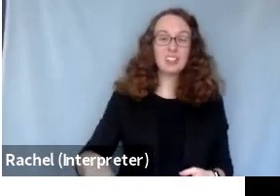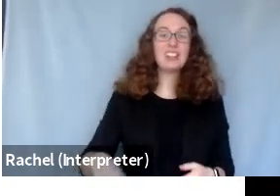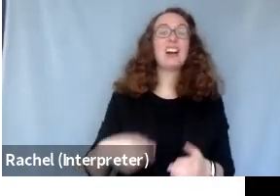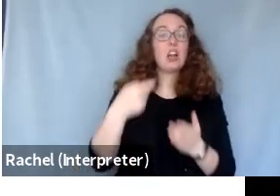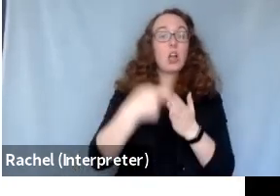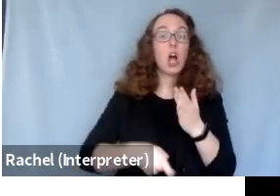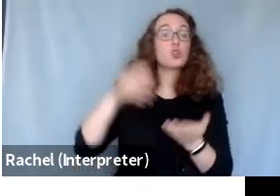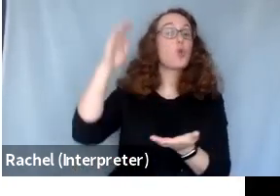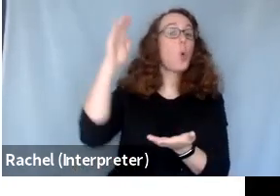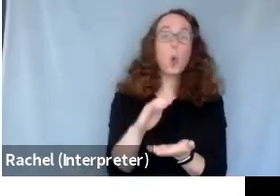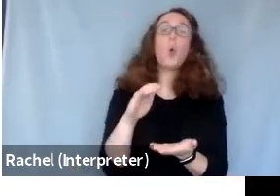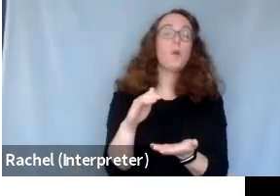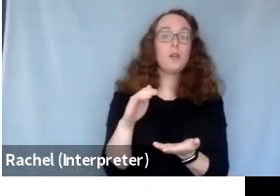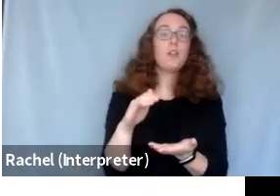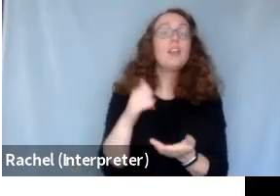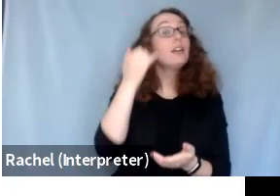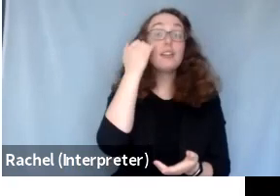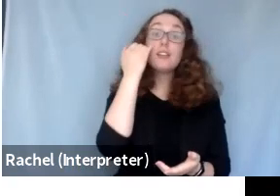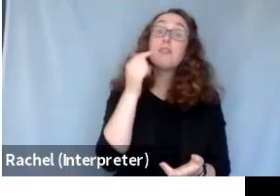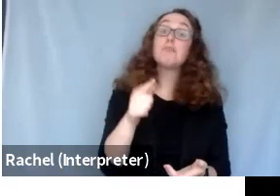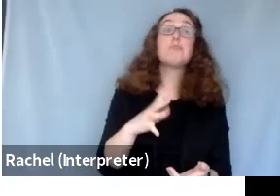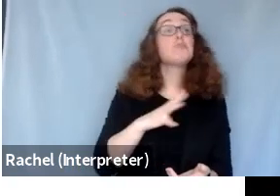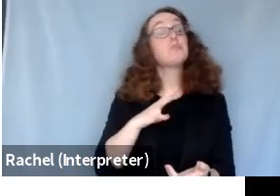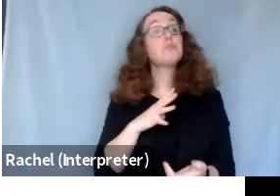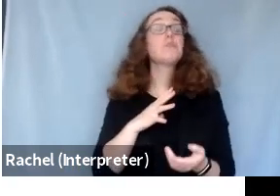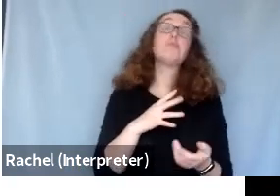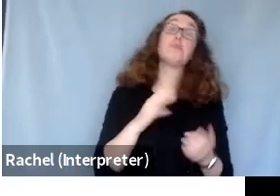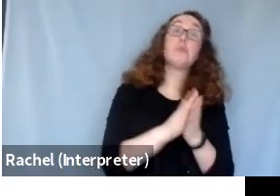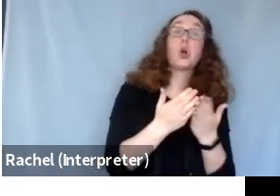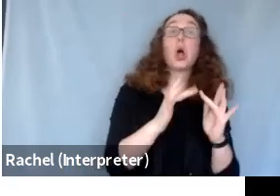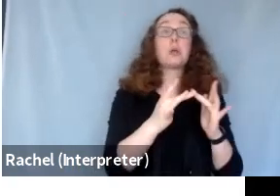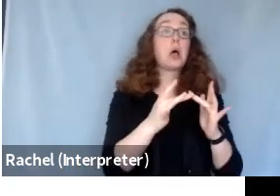do it. And it seems like it's a way of